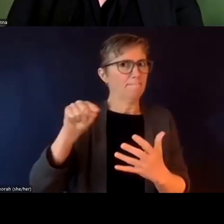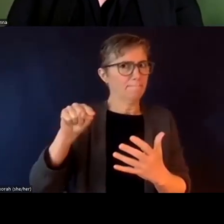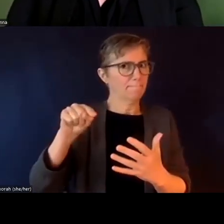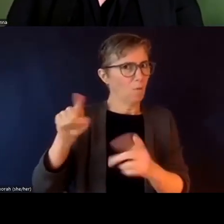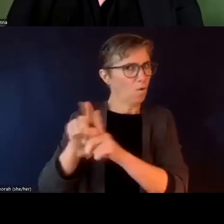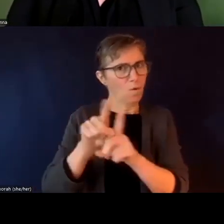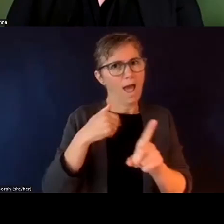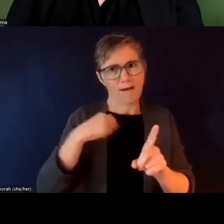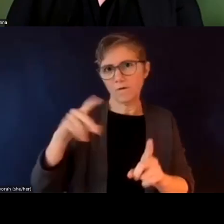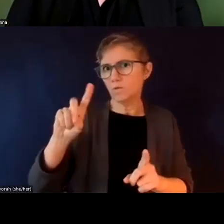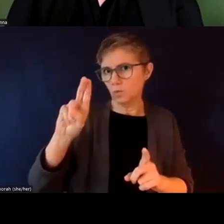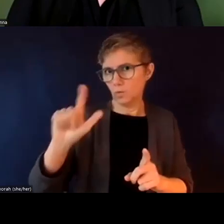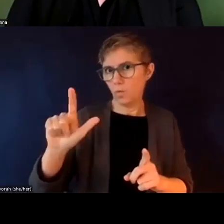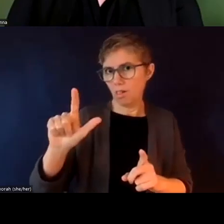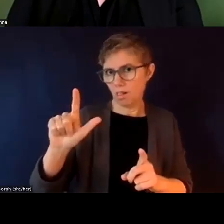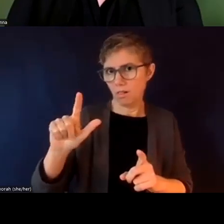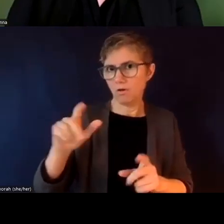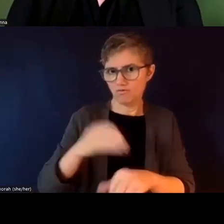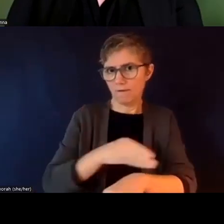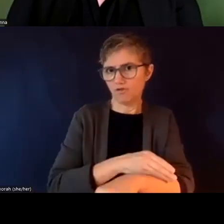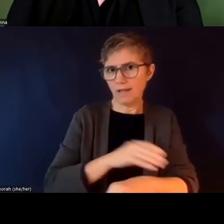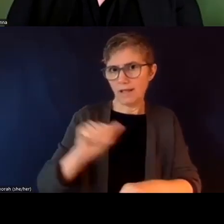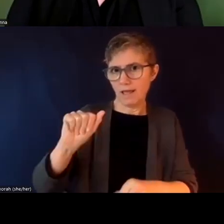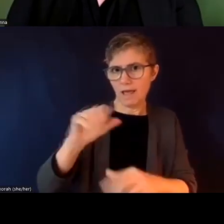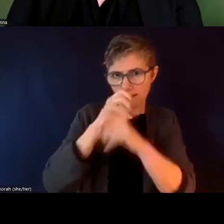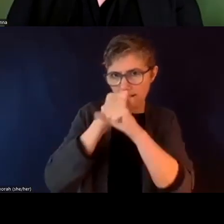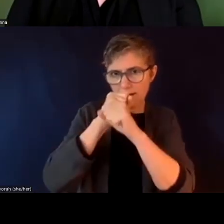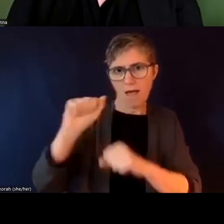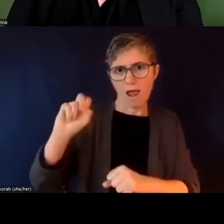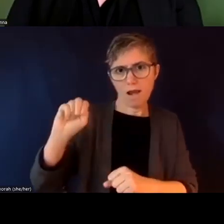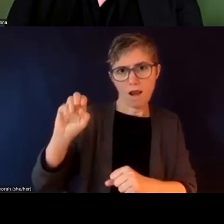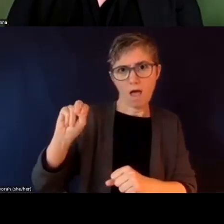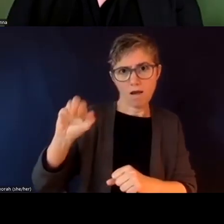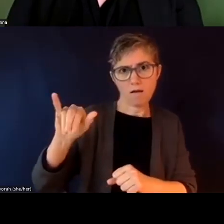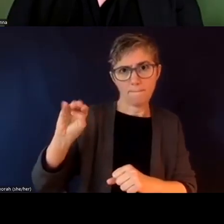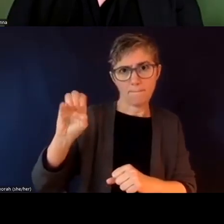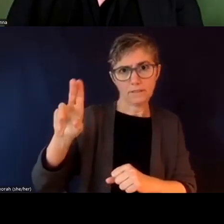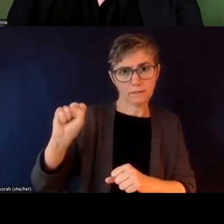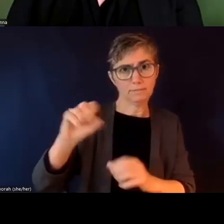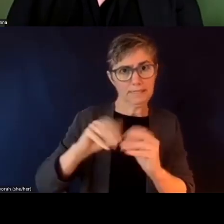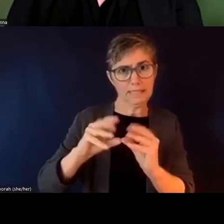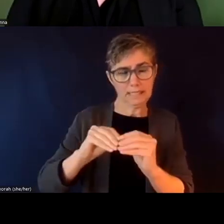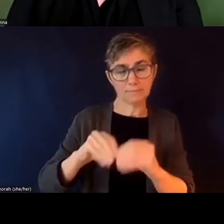Recovery Anonymous meetings and the Massachusetts Clubhouse Coalition has a contract with the Mass